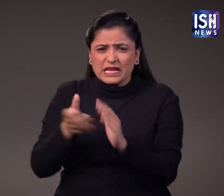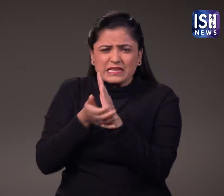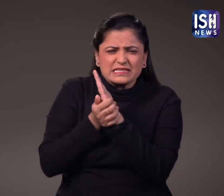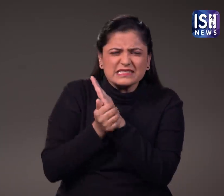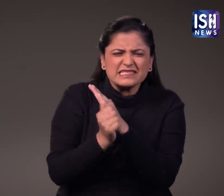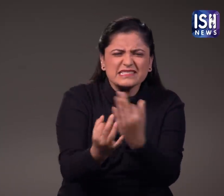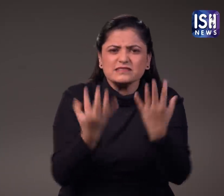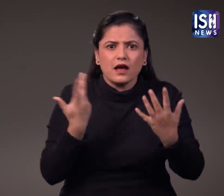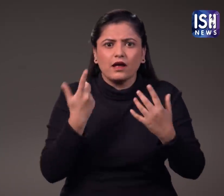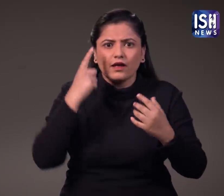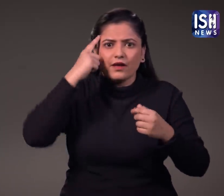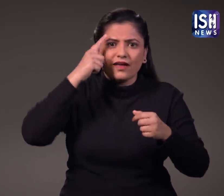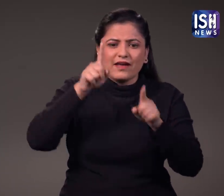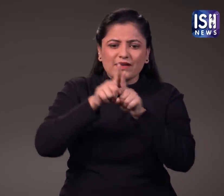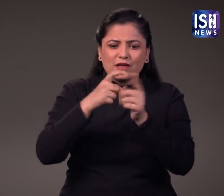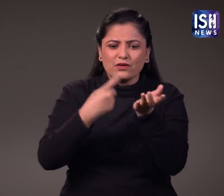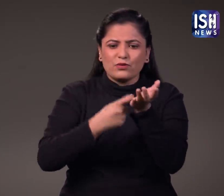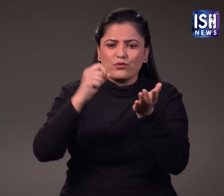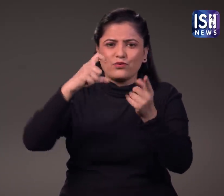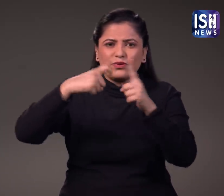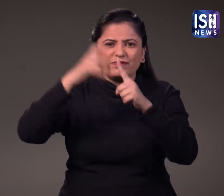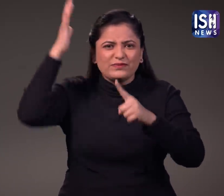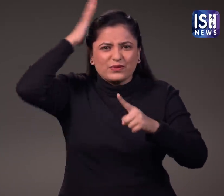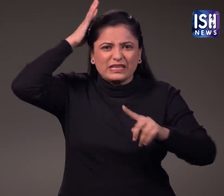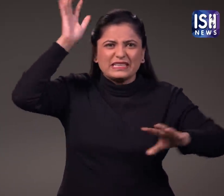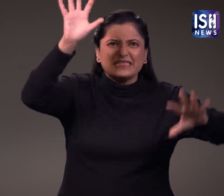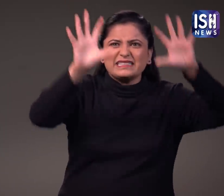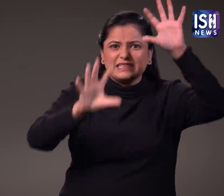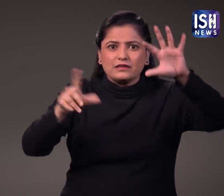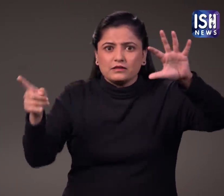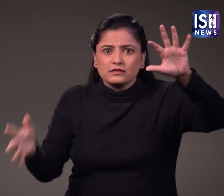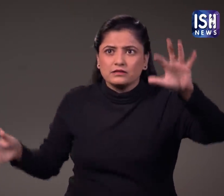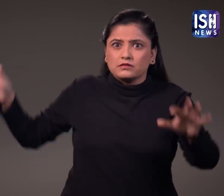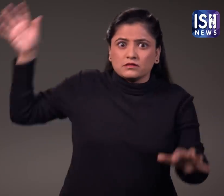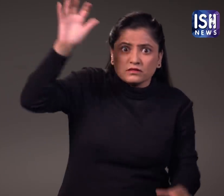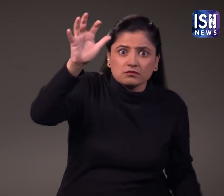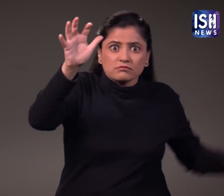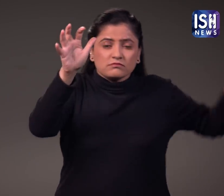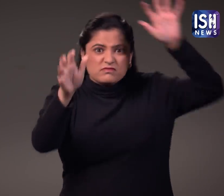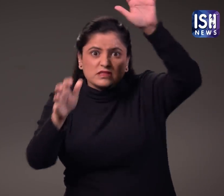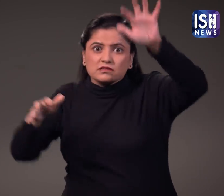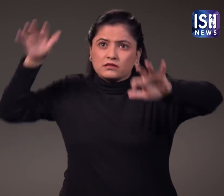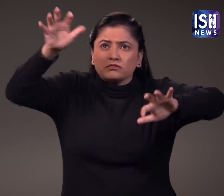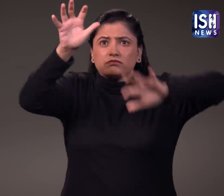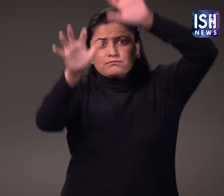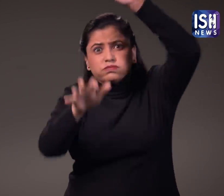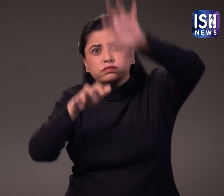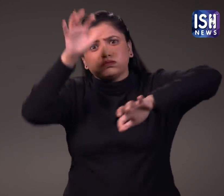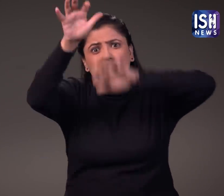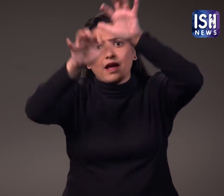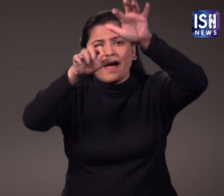Jyoti Raj is free solo rock climber.